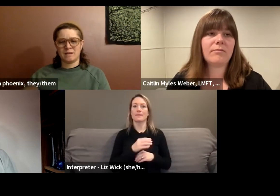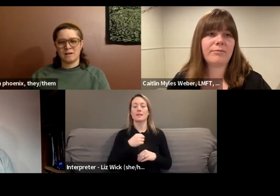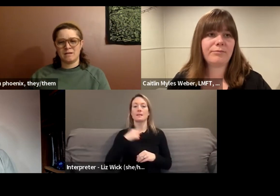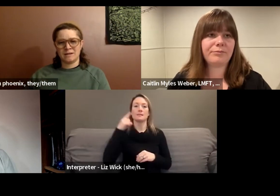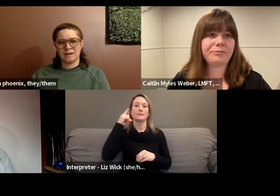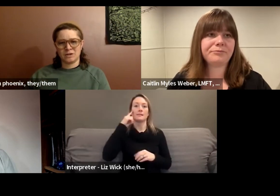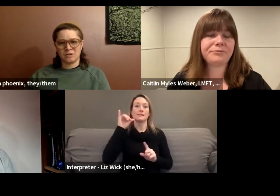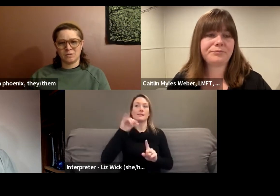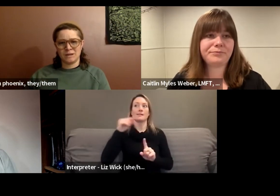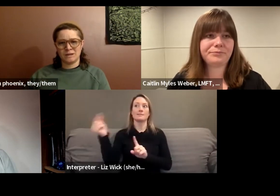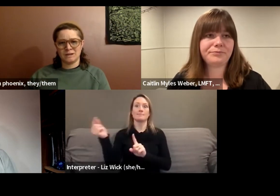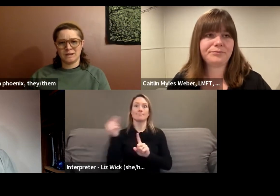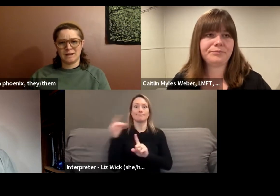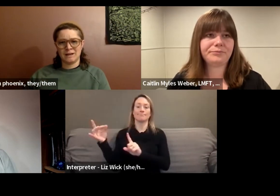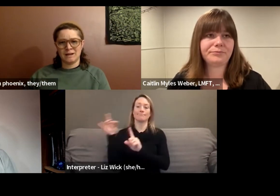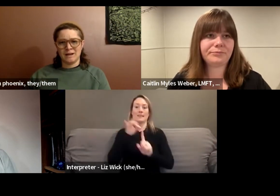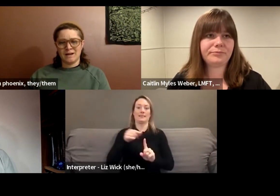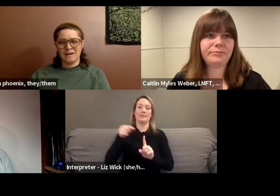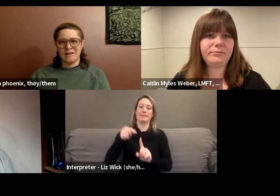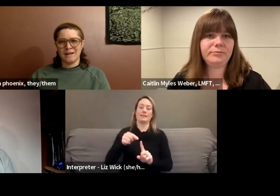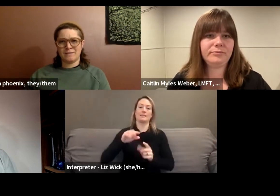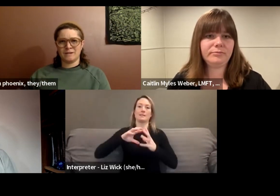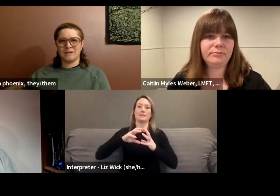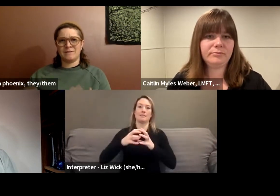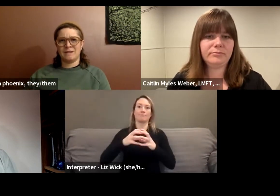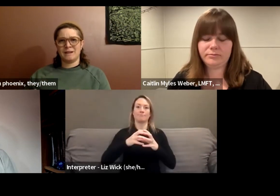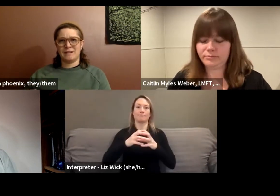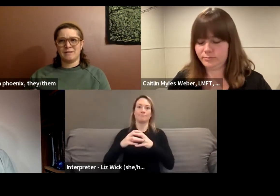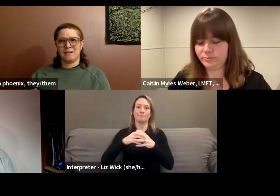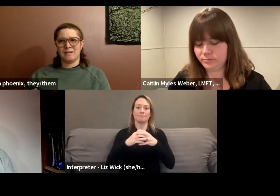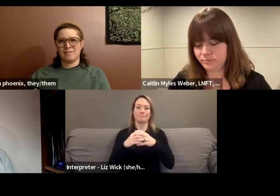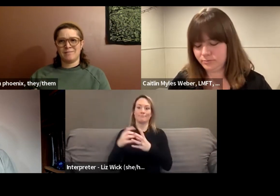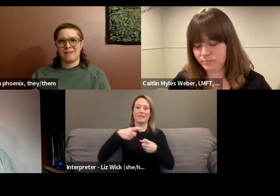the intersectional piece that a lot of us living